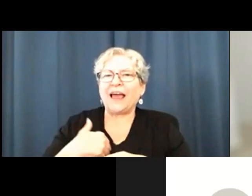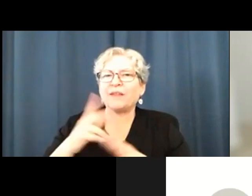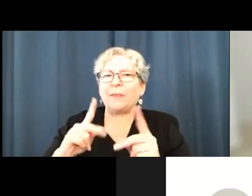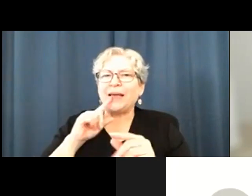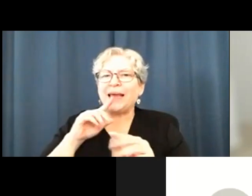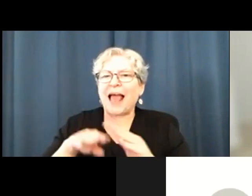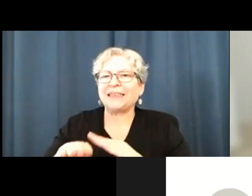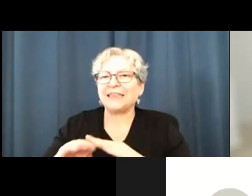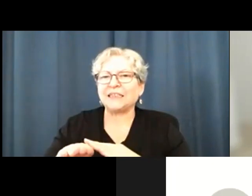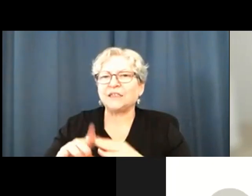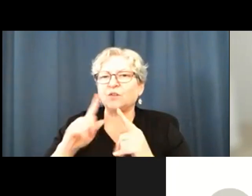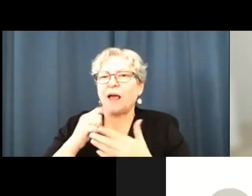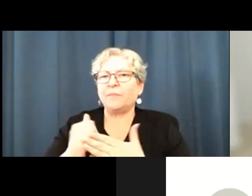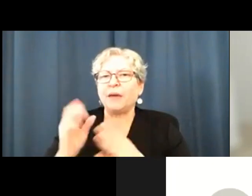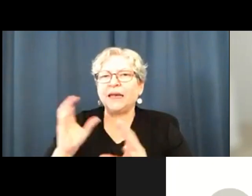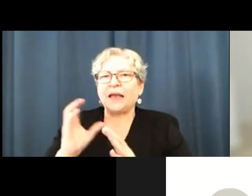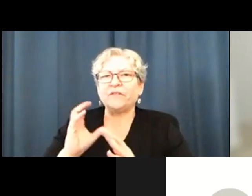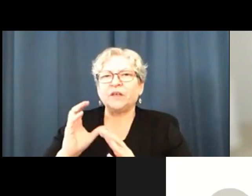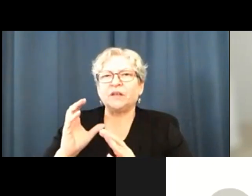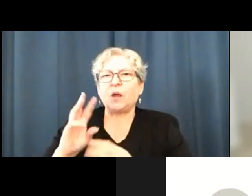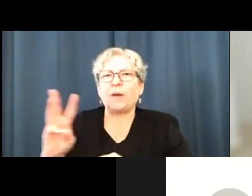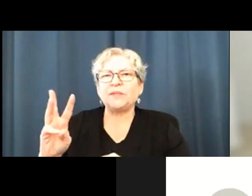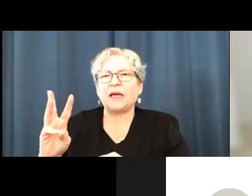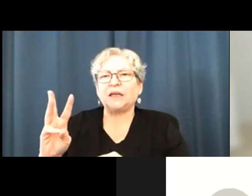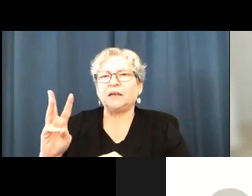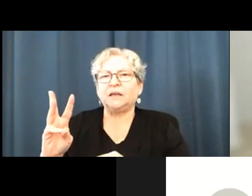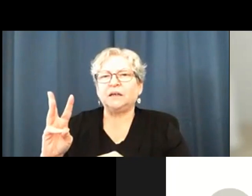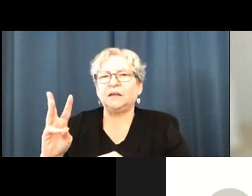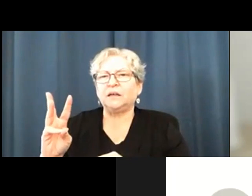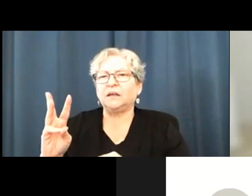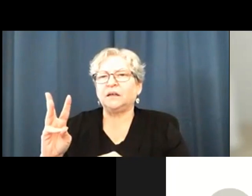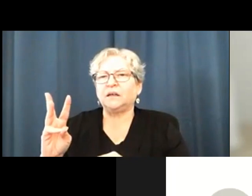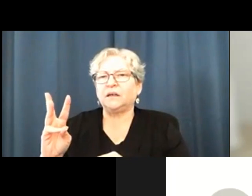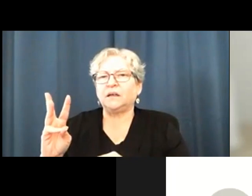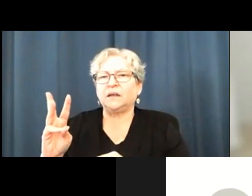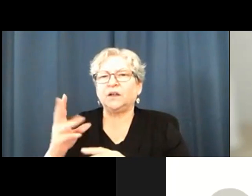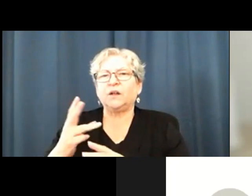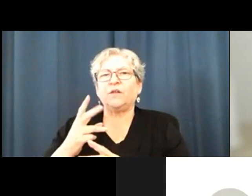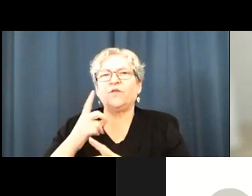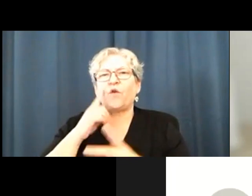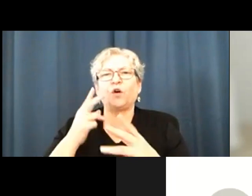and help navigate the site in a way that's more user-friendly for them.